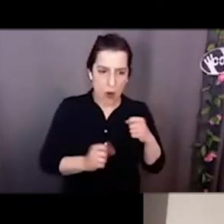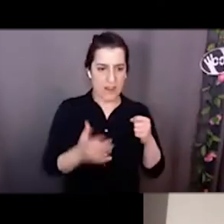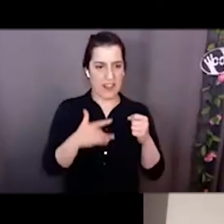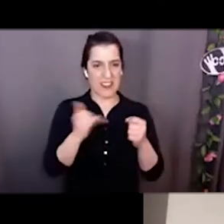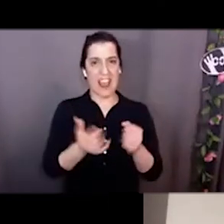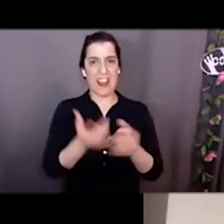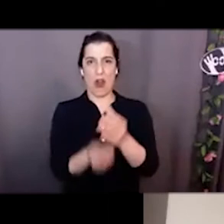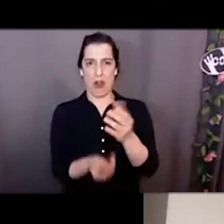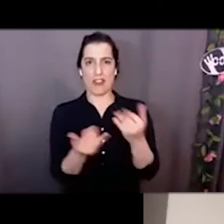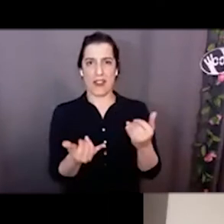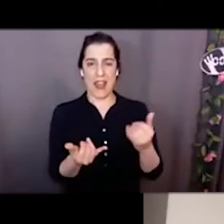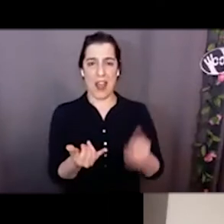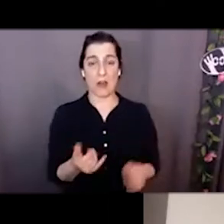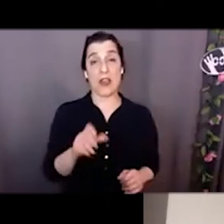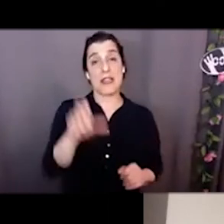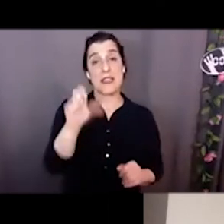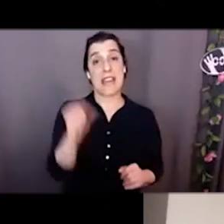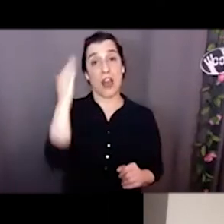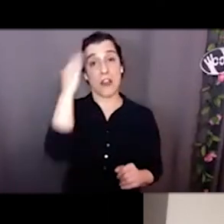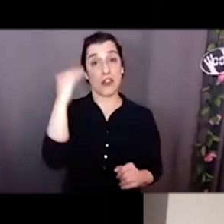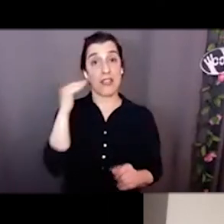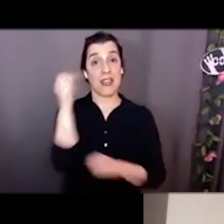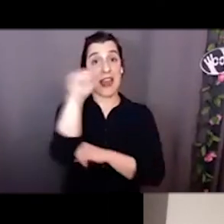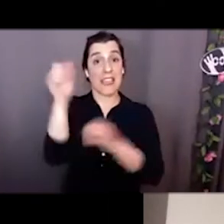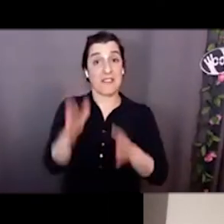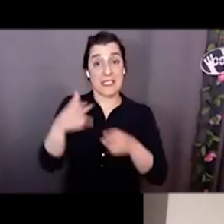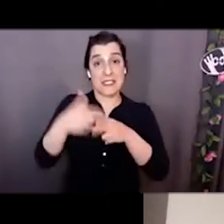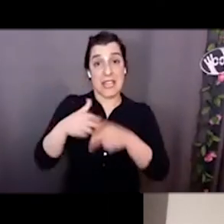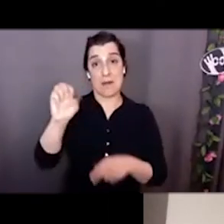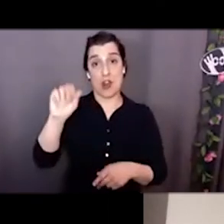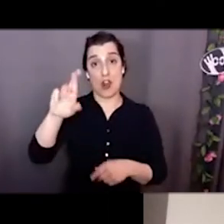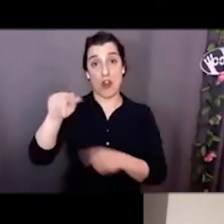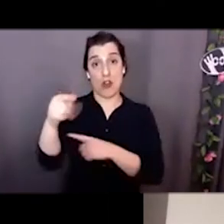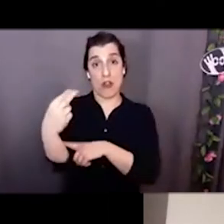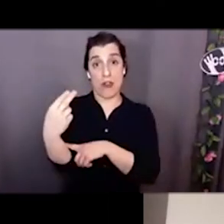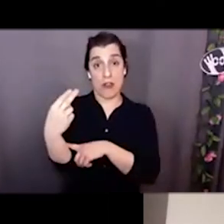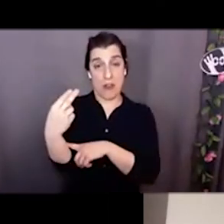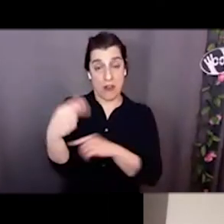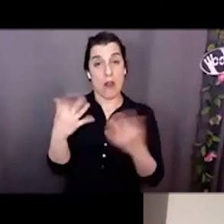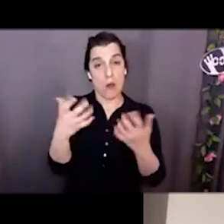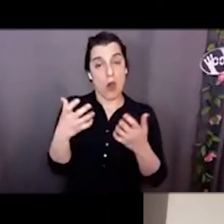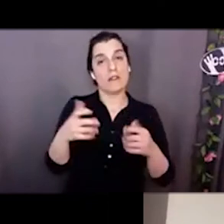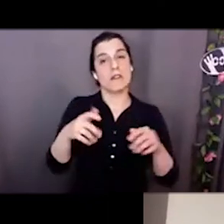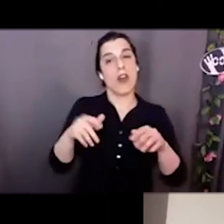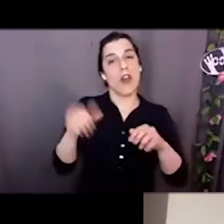A South Korean activist named earth calls for an action towards radical commoning through collective mourning.